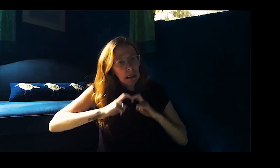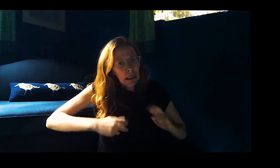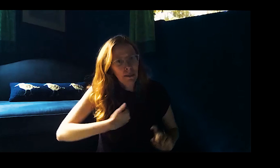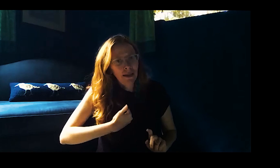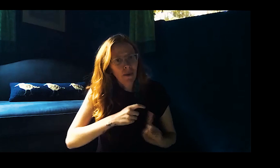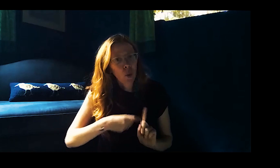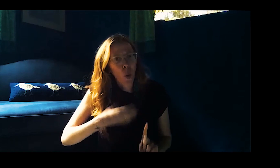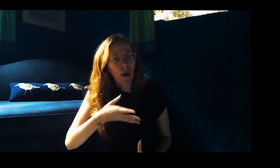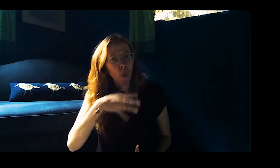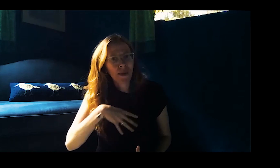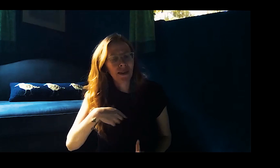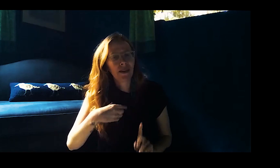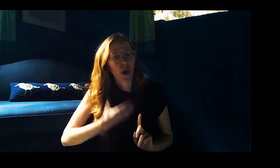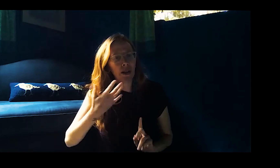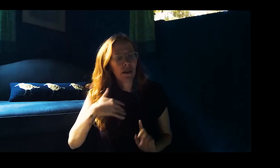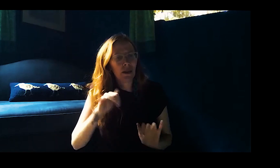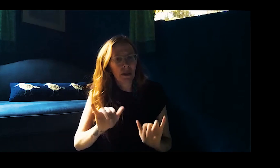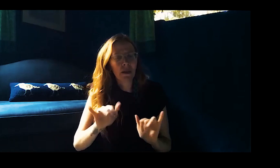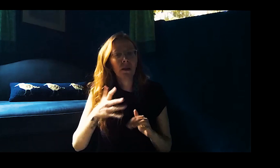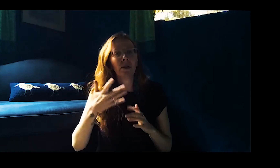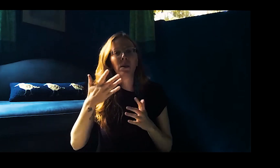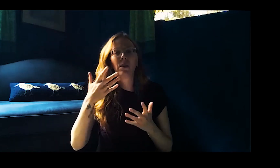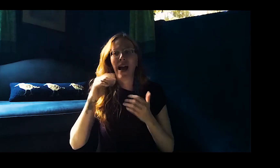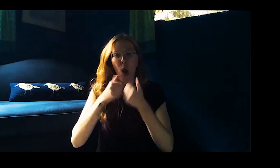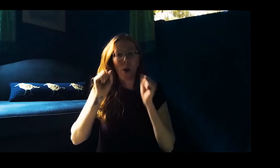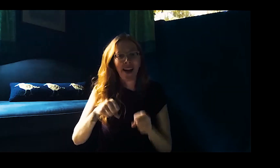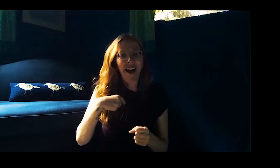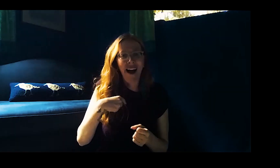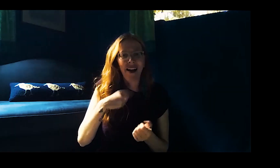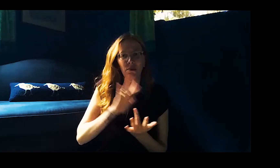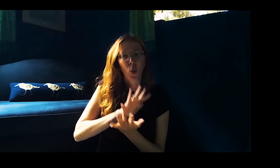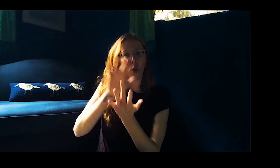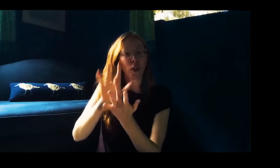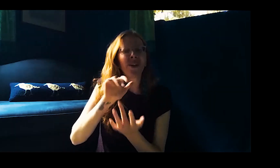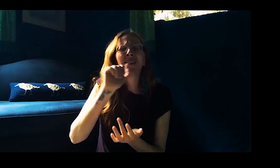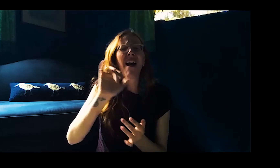and I was asking myself. It caused a lot of self analysis like, how can I reach